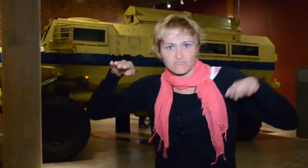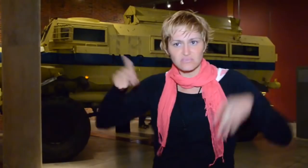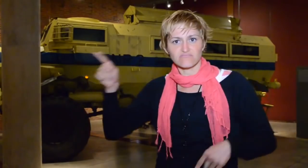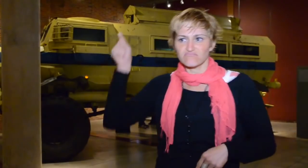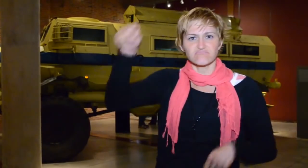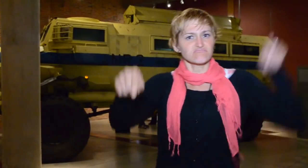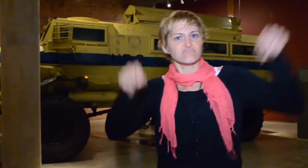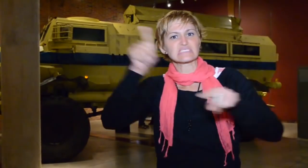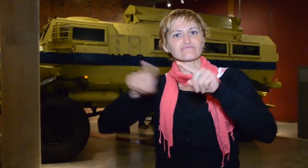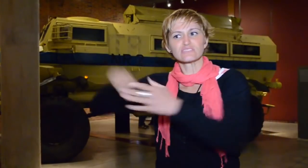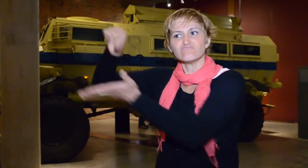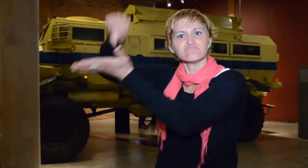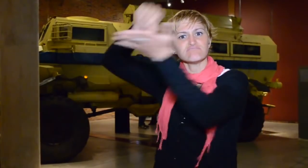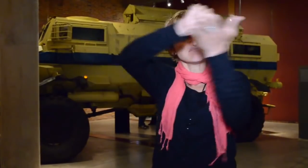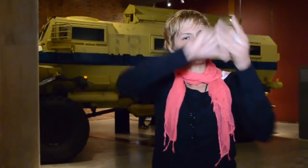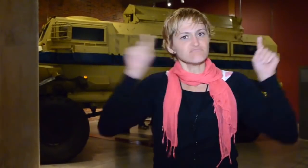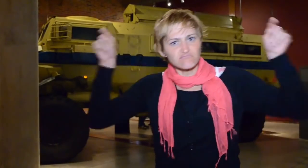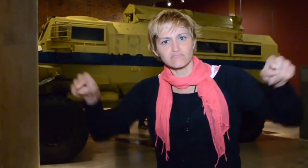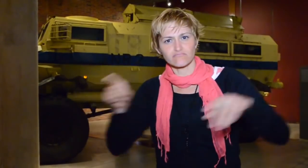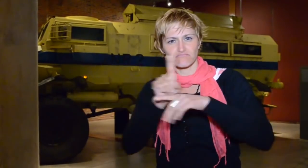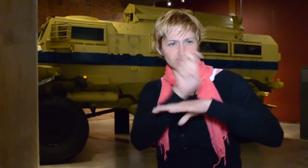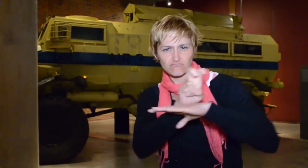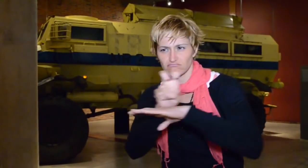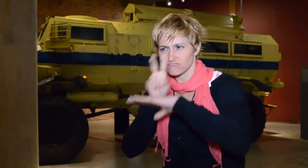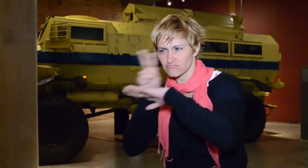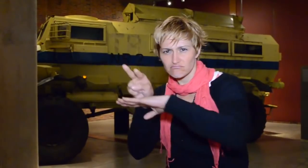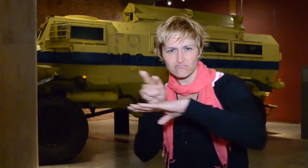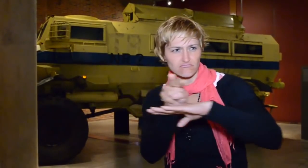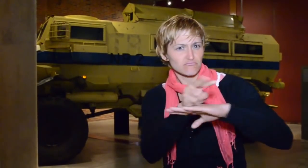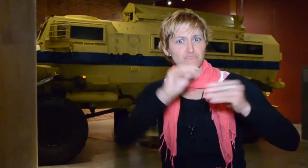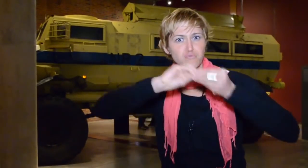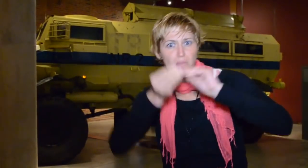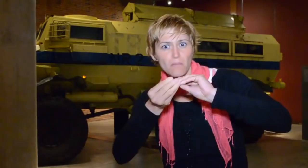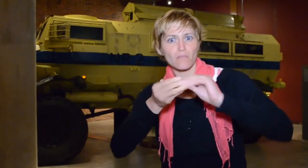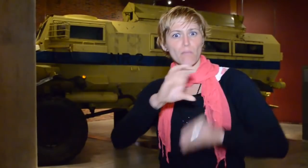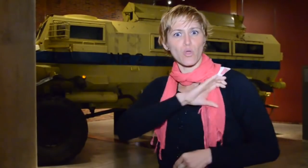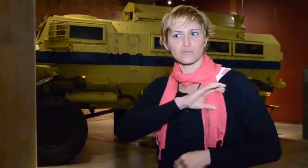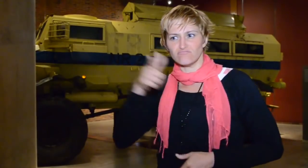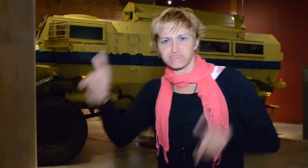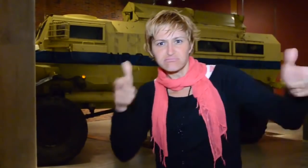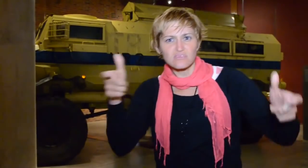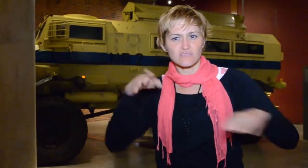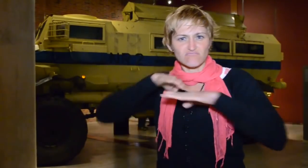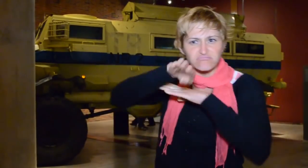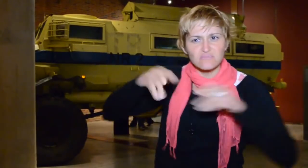Casspirs were deployed to many cities across South Africa to monitor, giving police full governance of